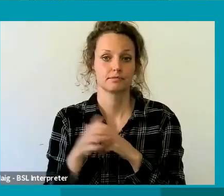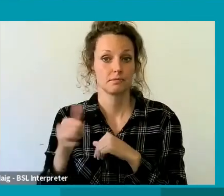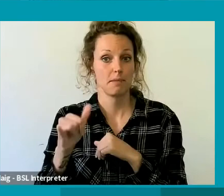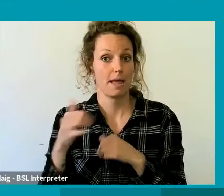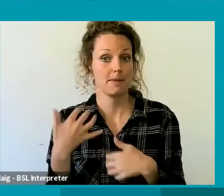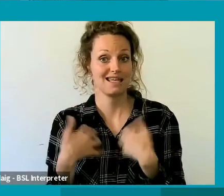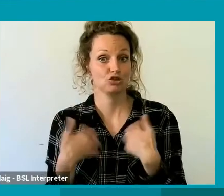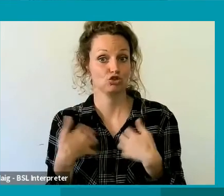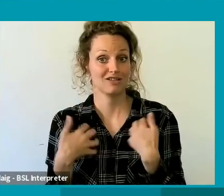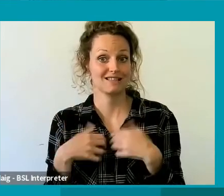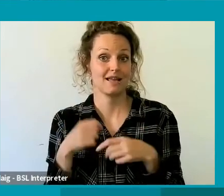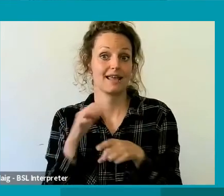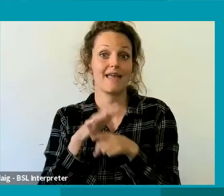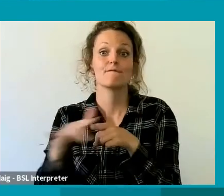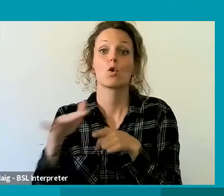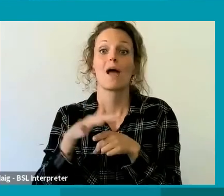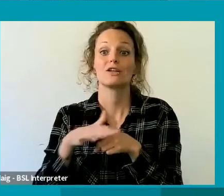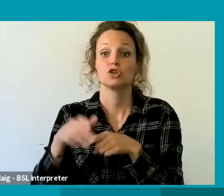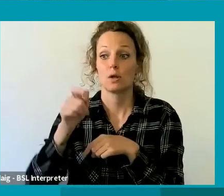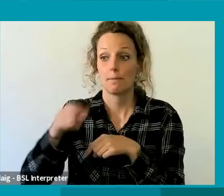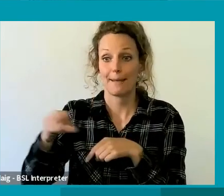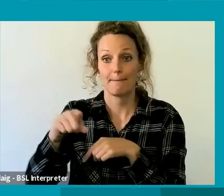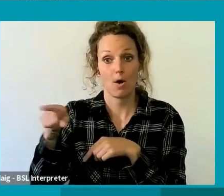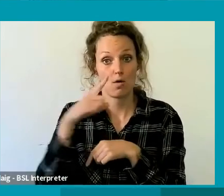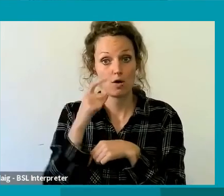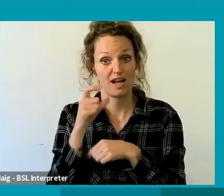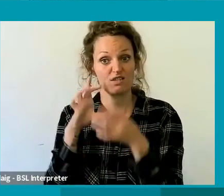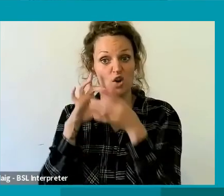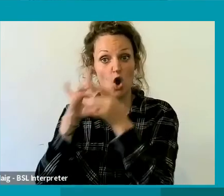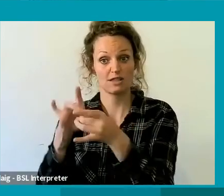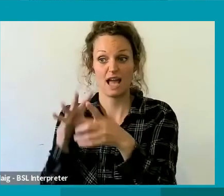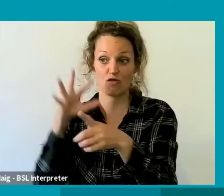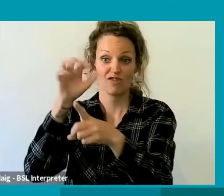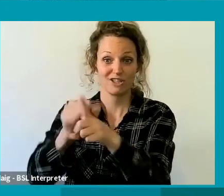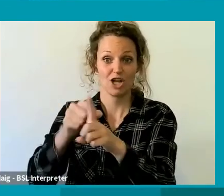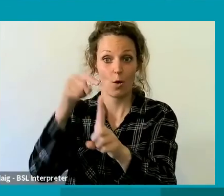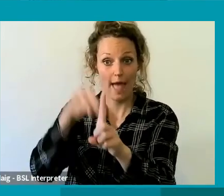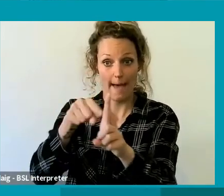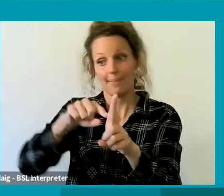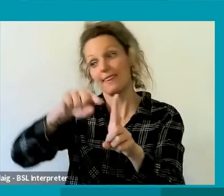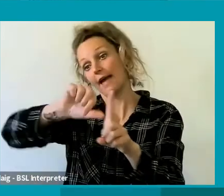influential people that you may want to contact or reach out to that